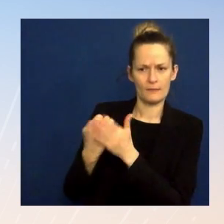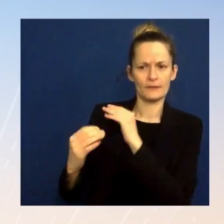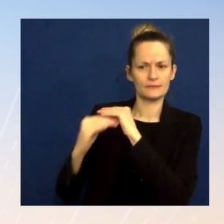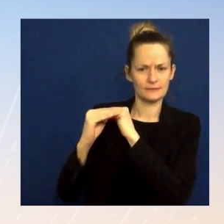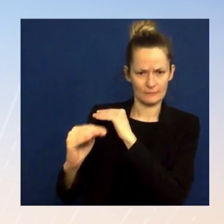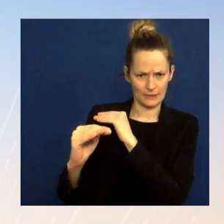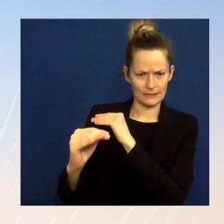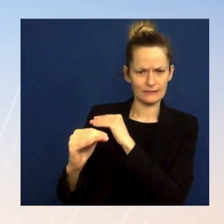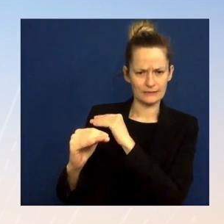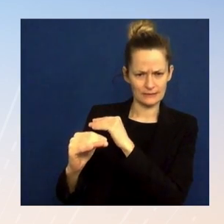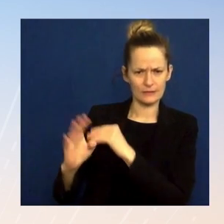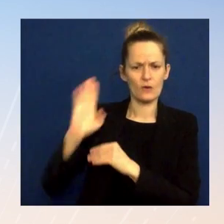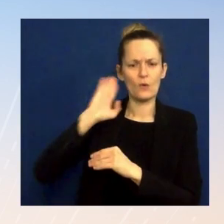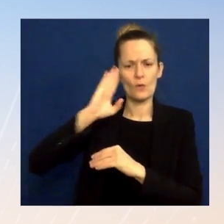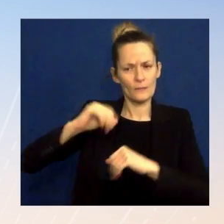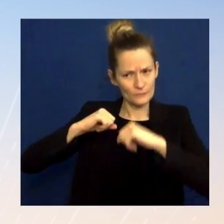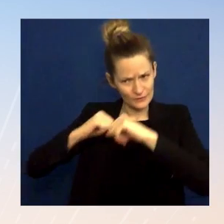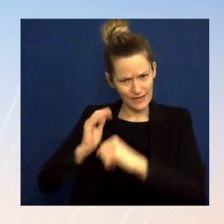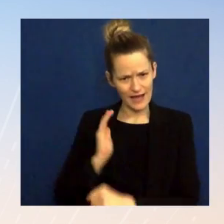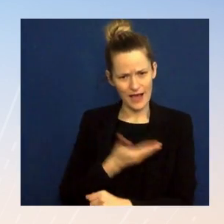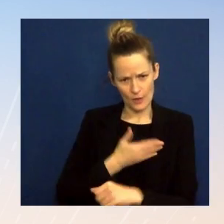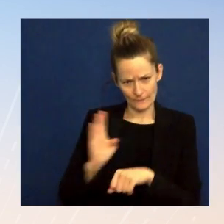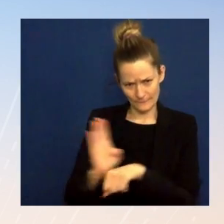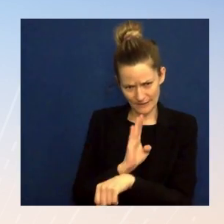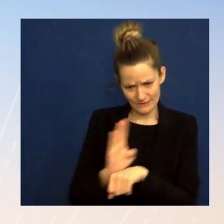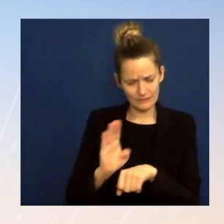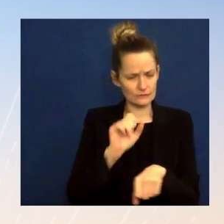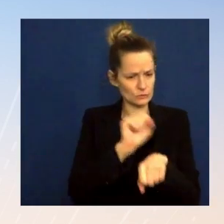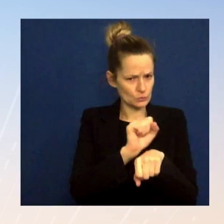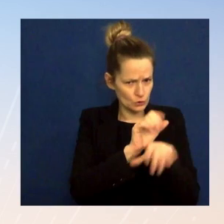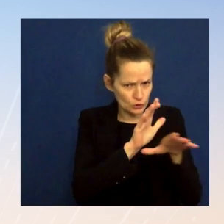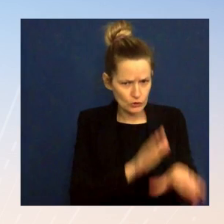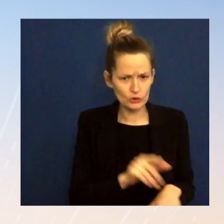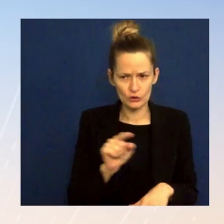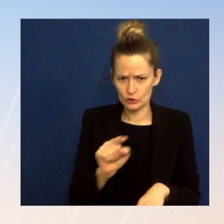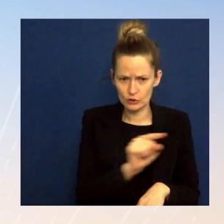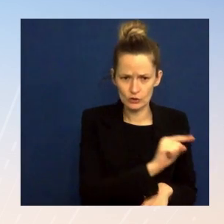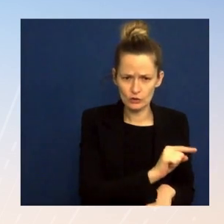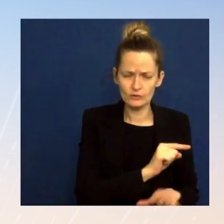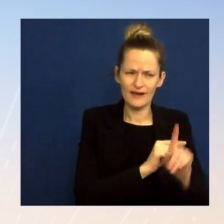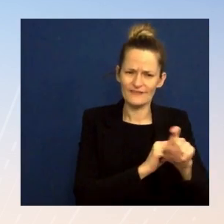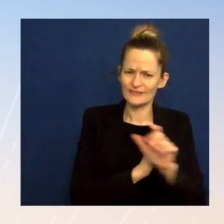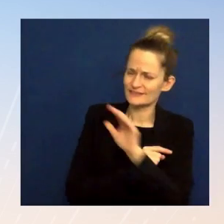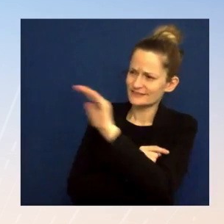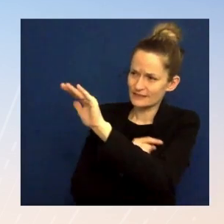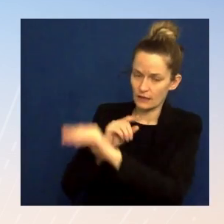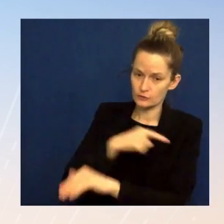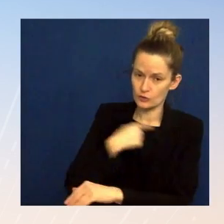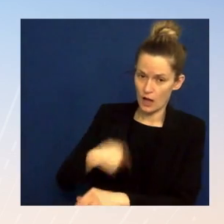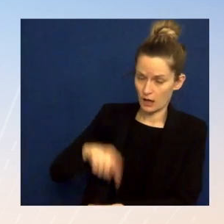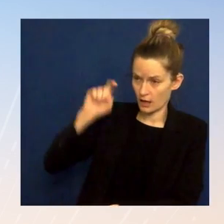and then to inquire as to what the Chinese government is prepared to step up and do. I'm not going to get into the specifics of the concerns,